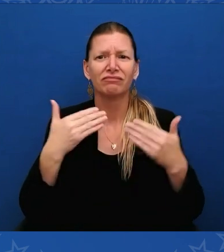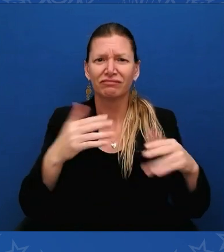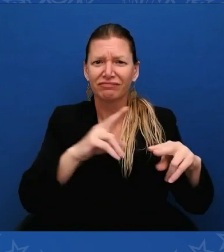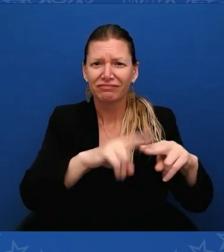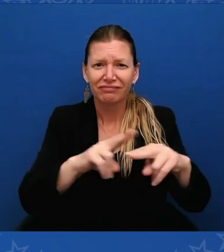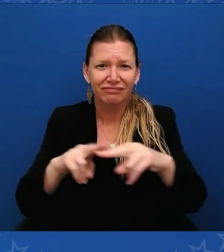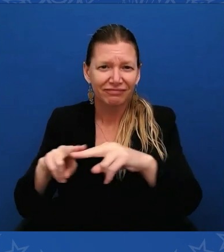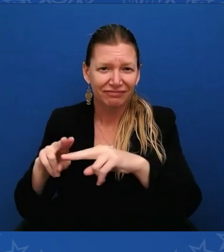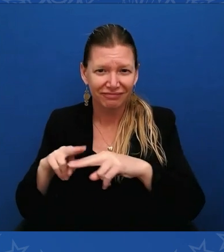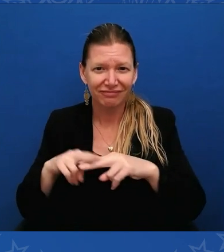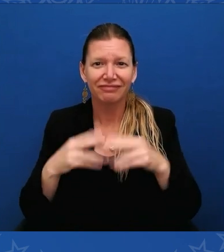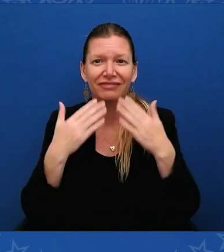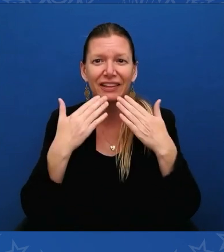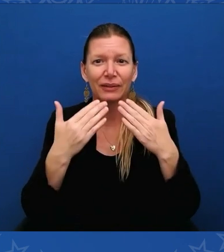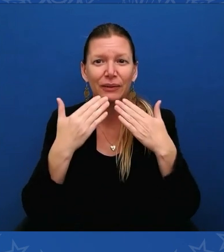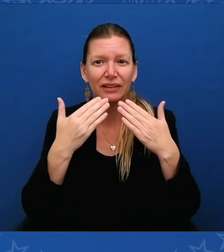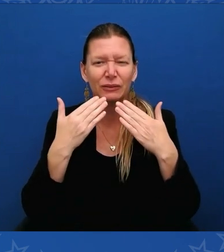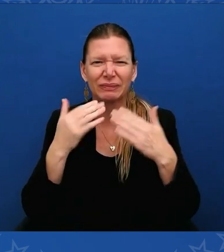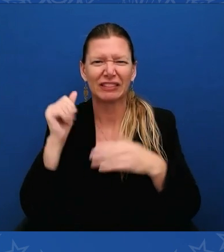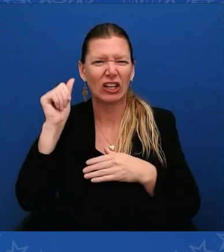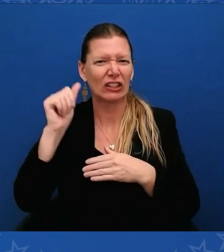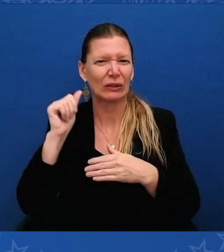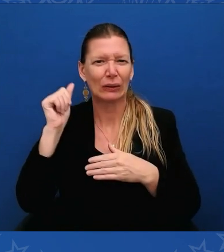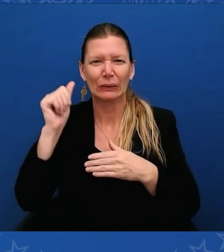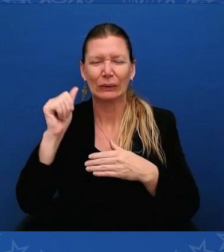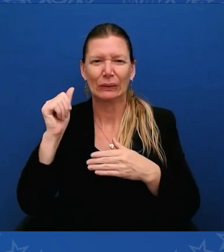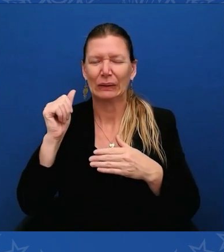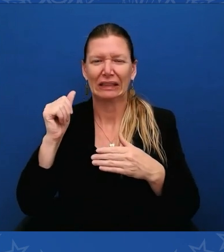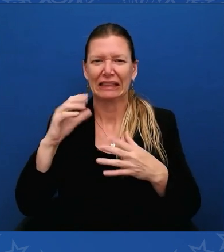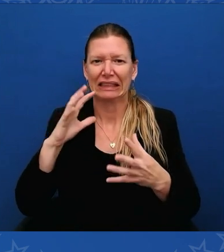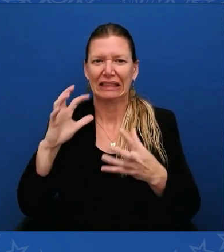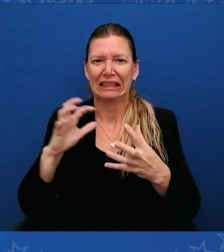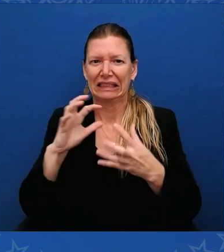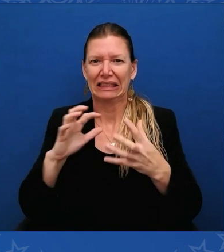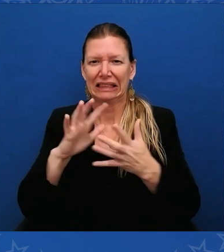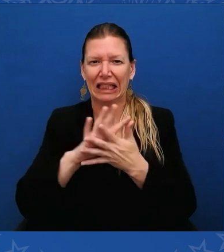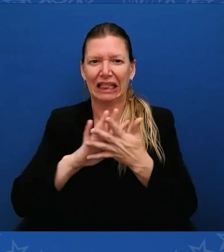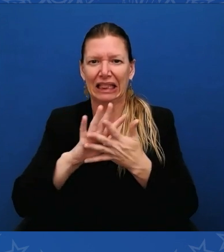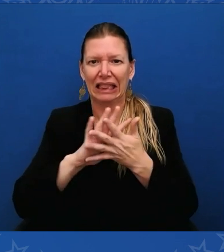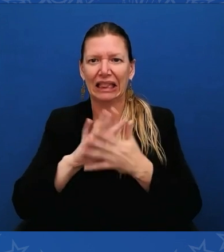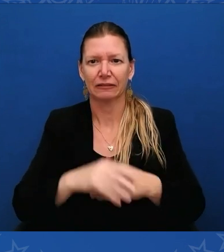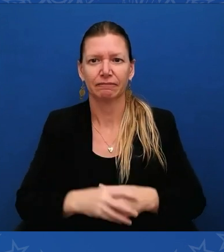Please have a seat if you have one. You guys don't have a seat, huh? Oh, man.